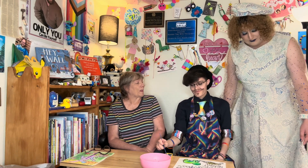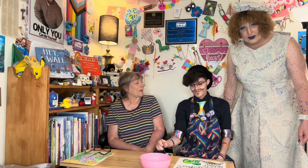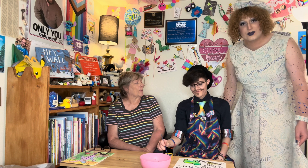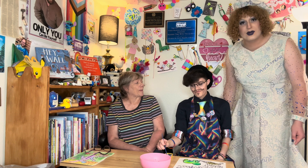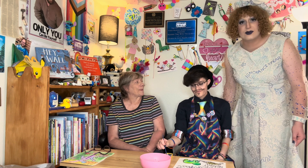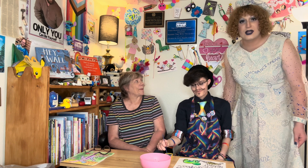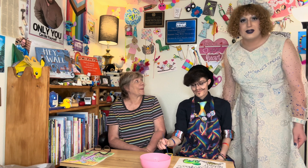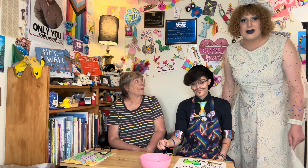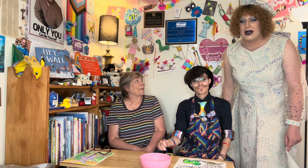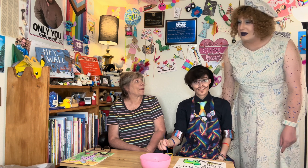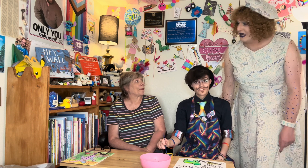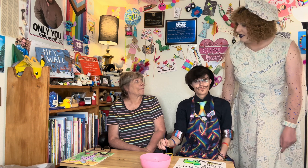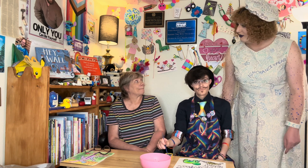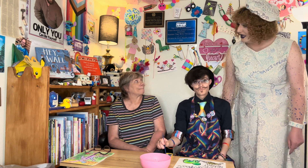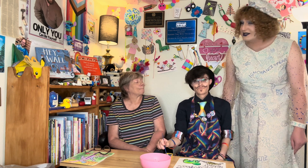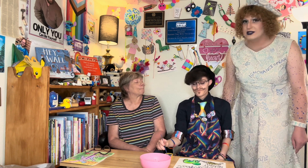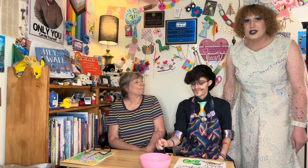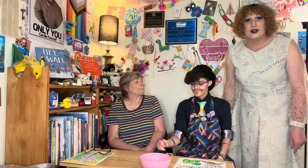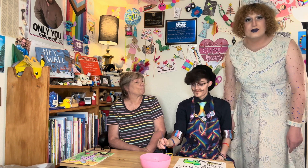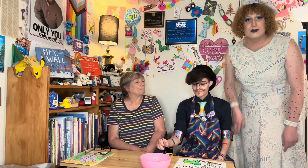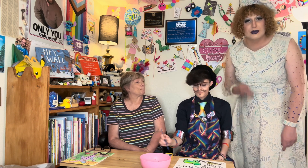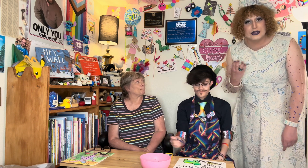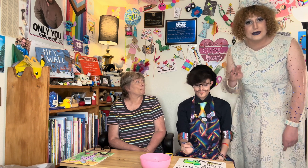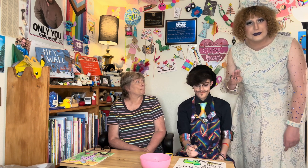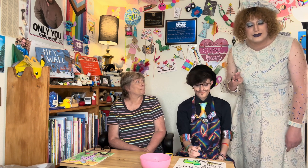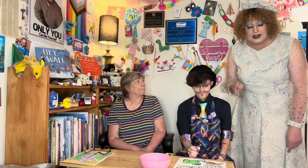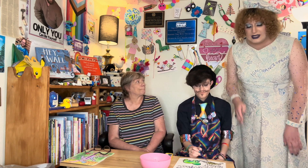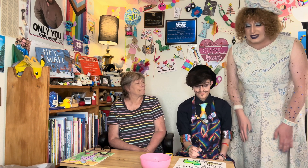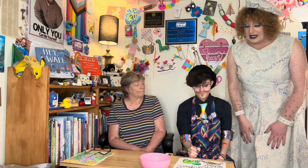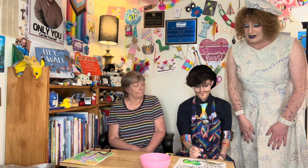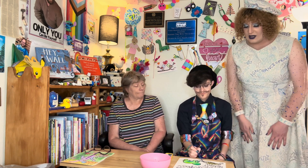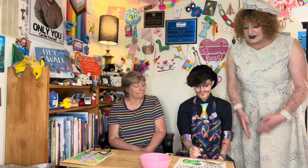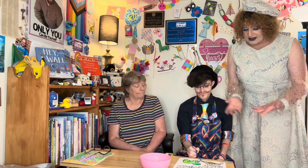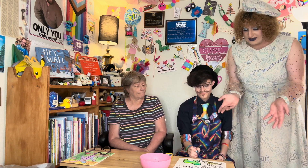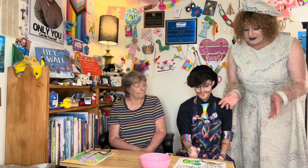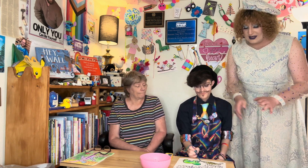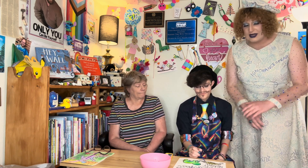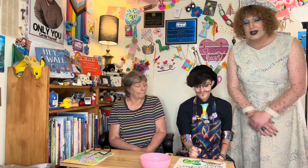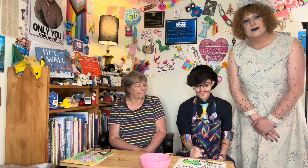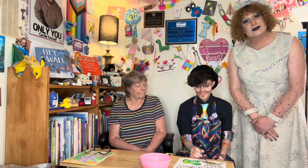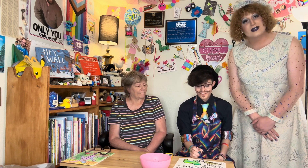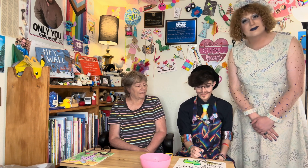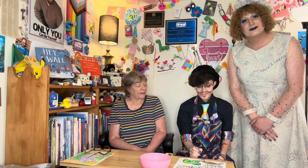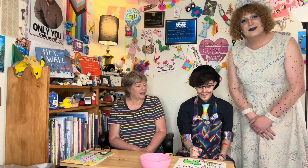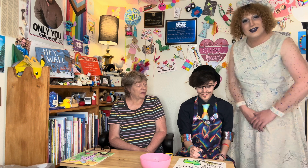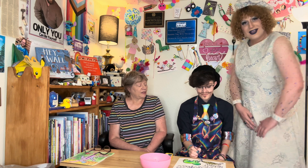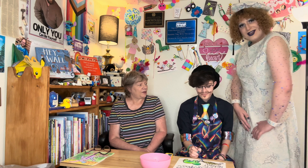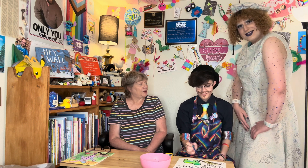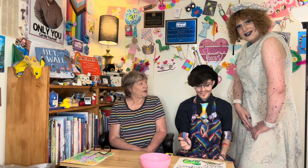first one was all about a kid who likes to use blue, and obviously Keith Haring. So... yeah! Thanks